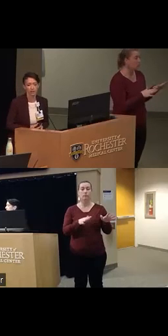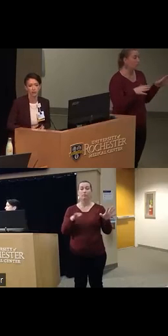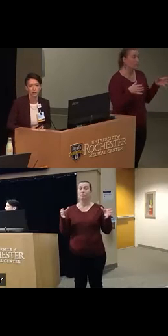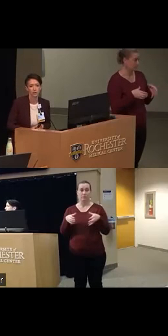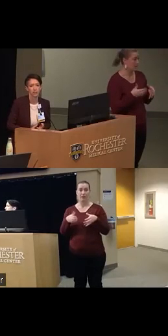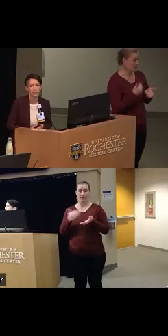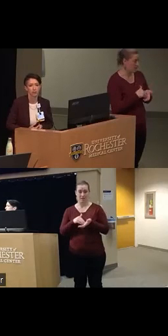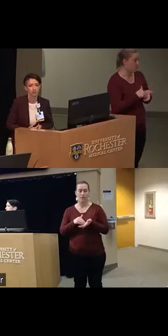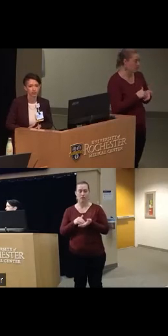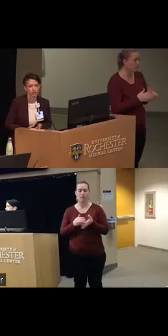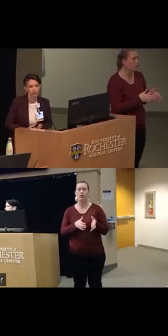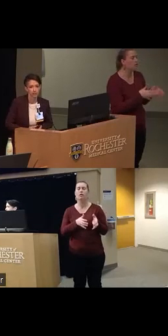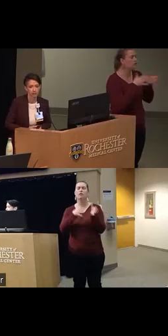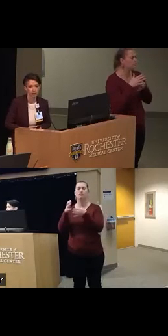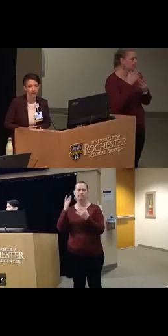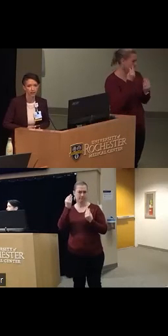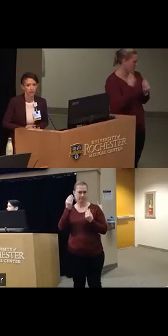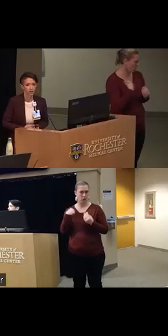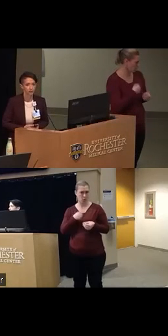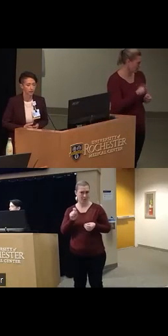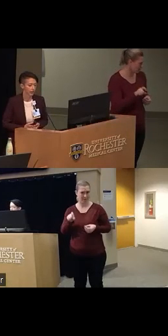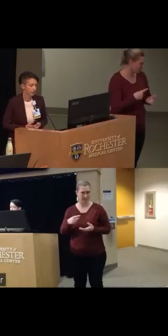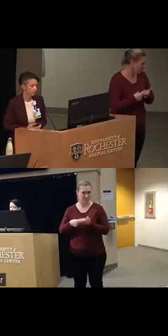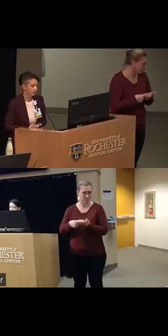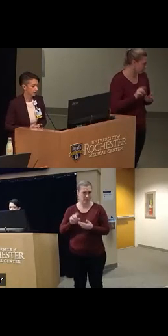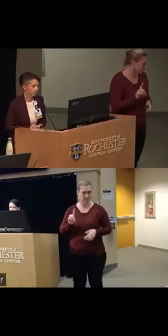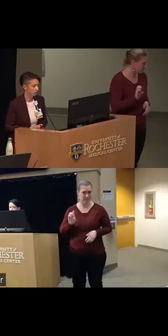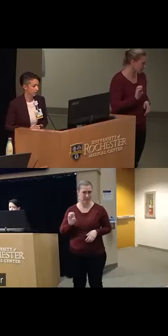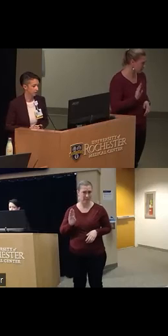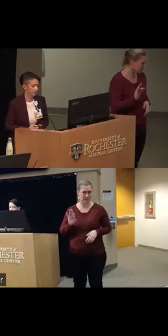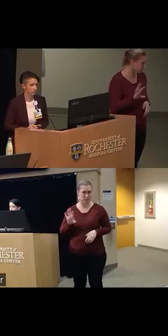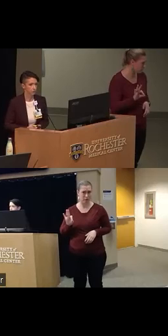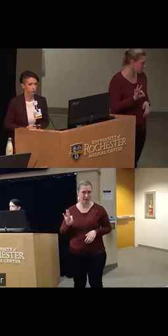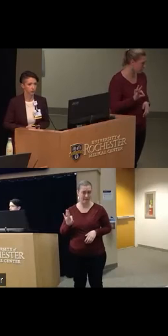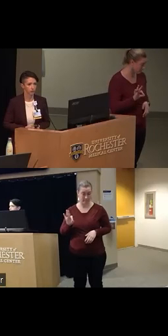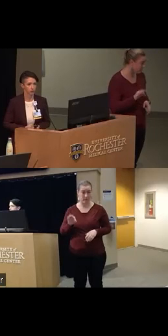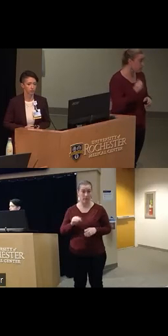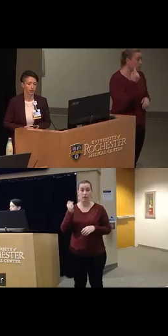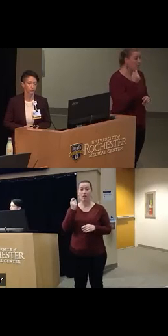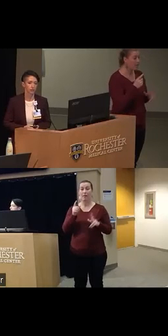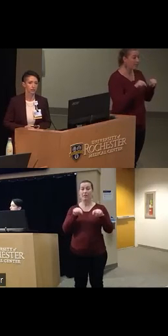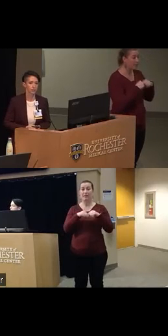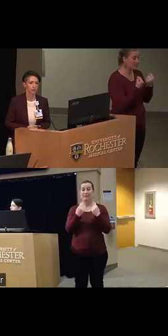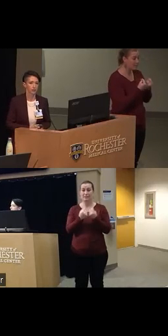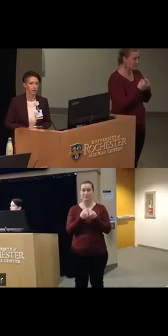thinking about do we need a debriefing okay and teams that demobilize and diffuse reflexively